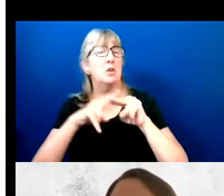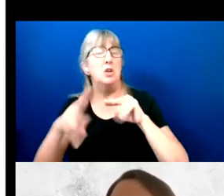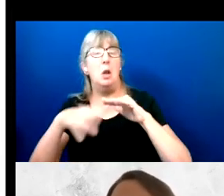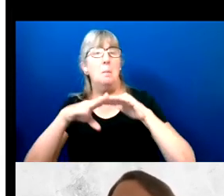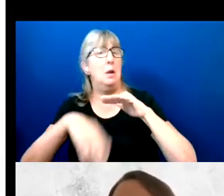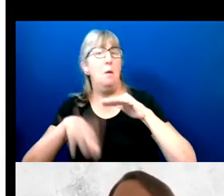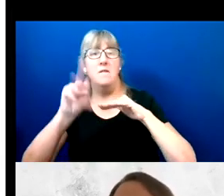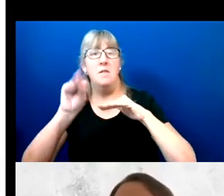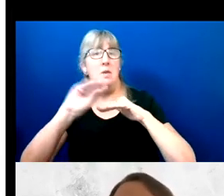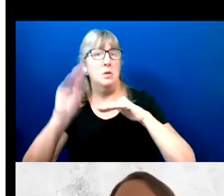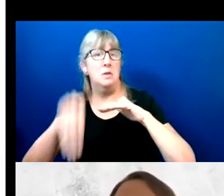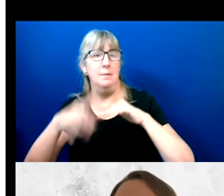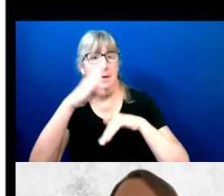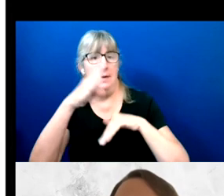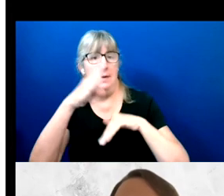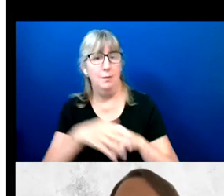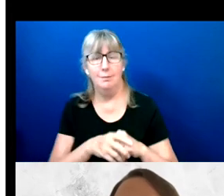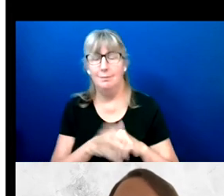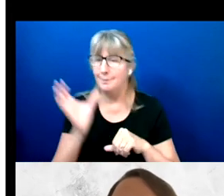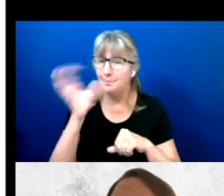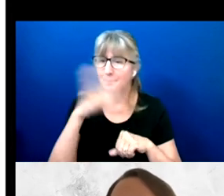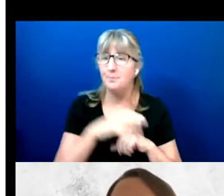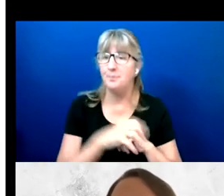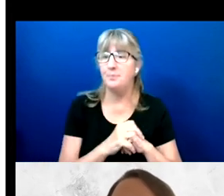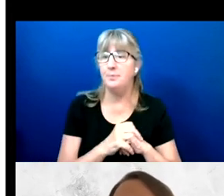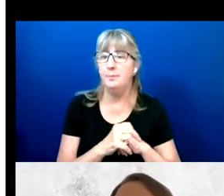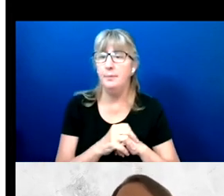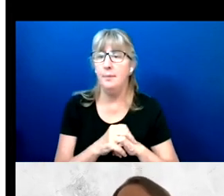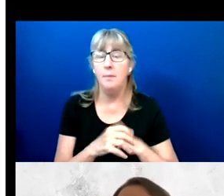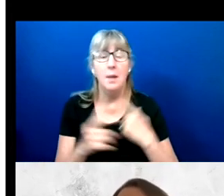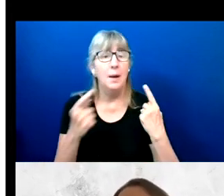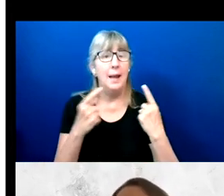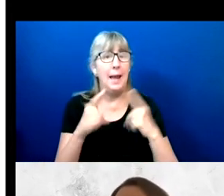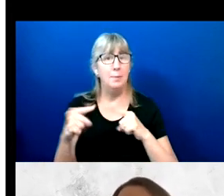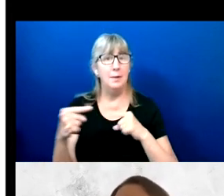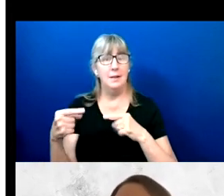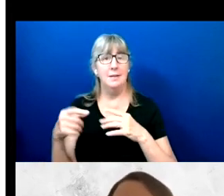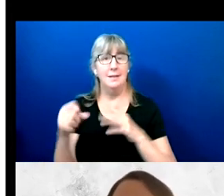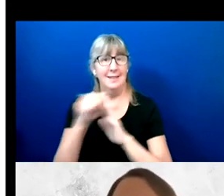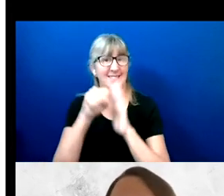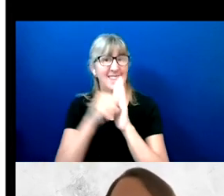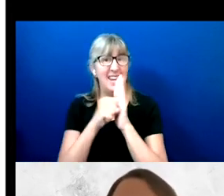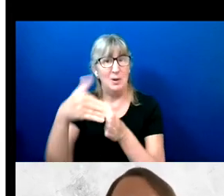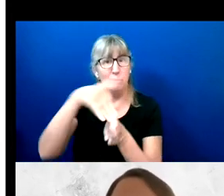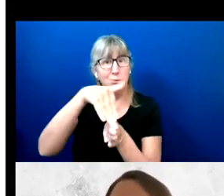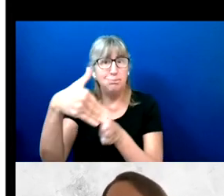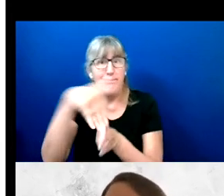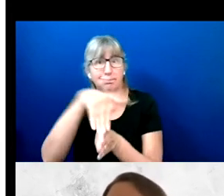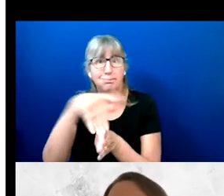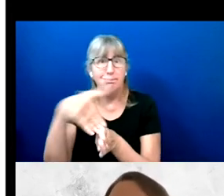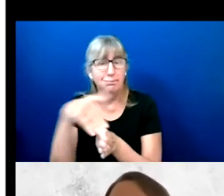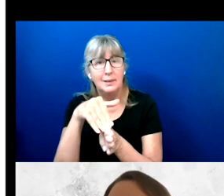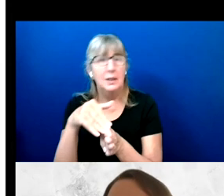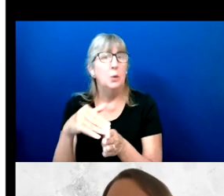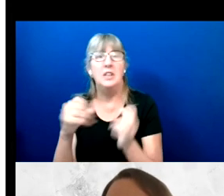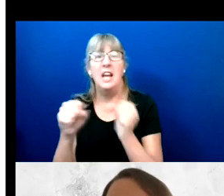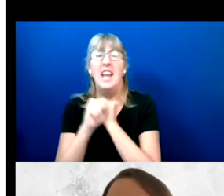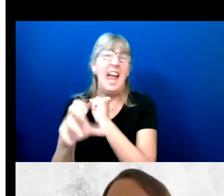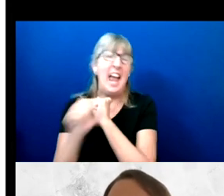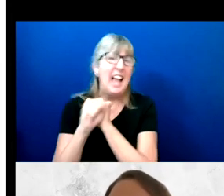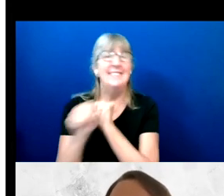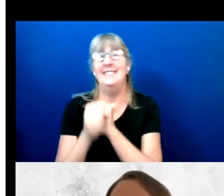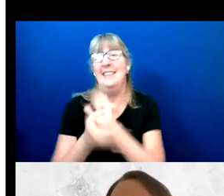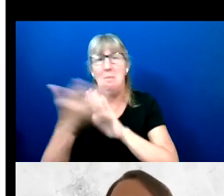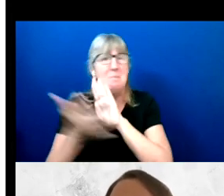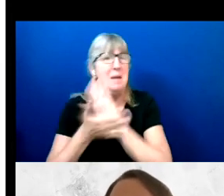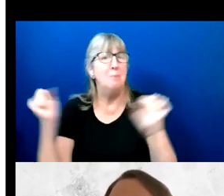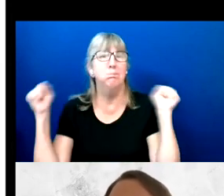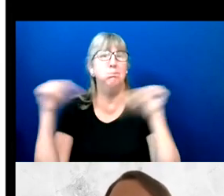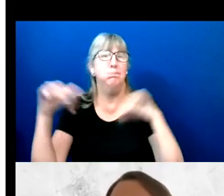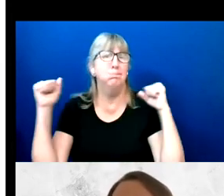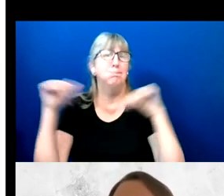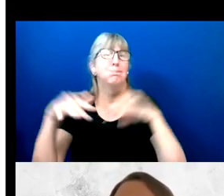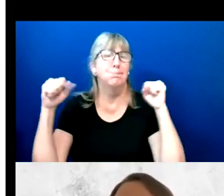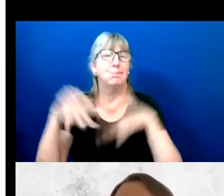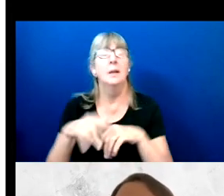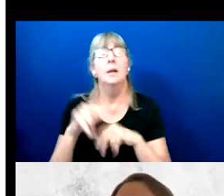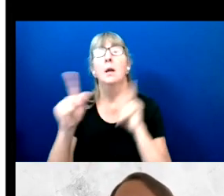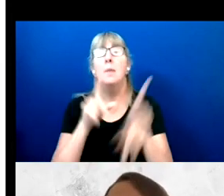Ironically in the battle ground states with ads and campaigning were flooded and less